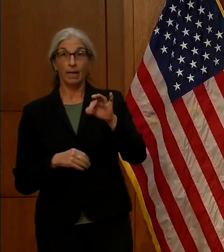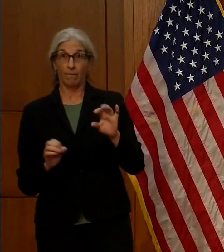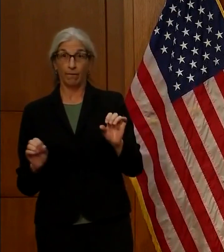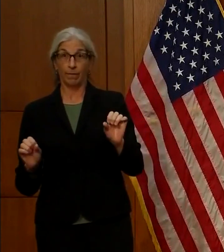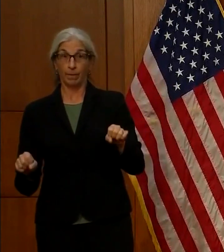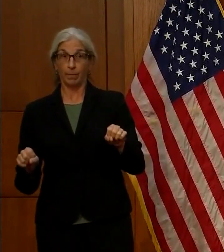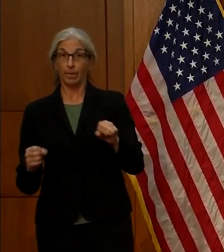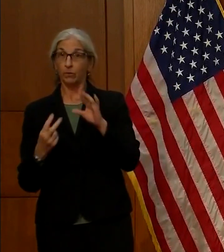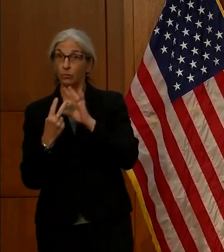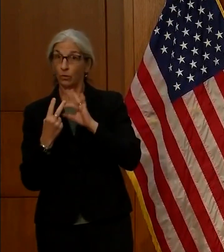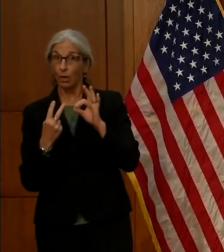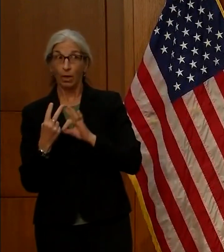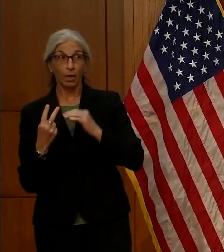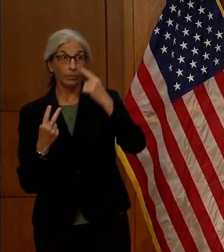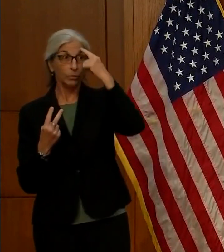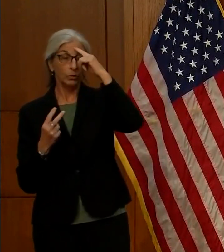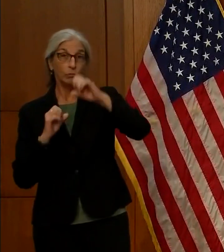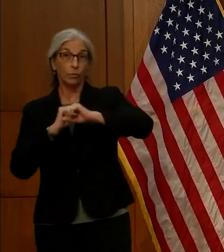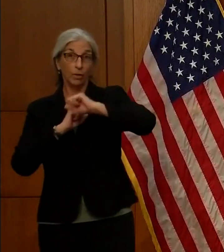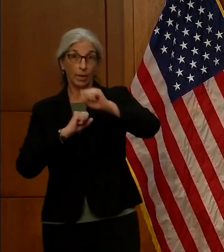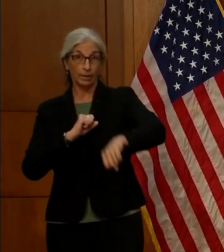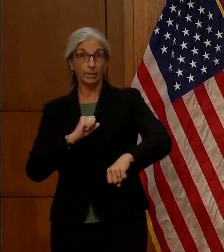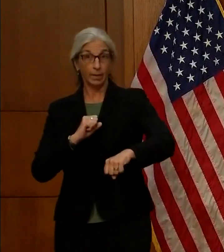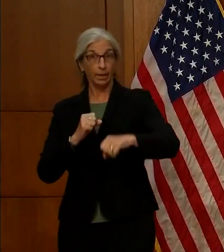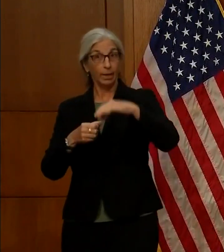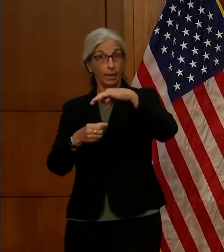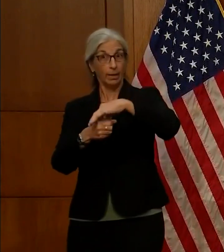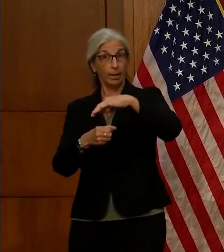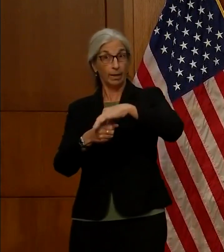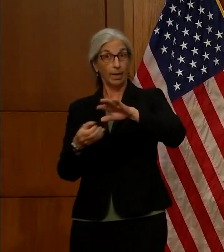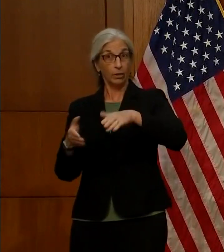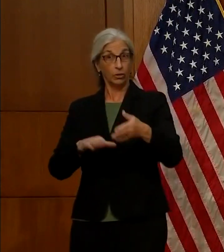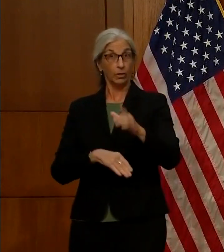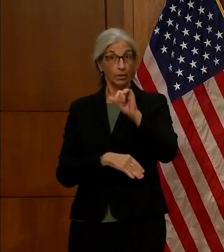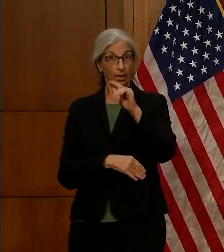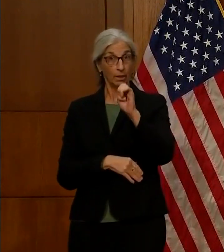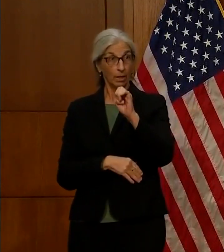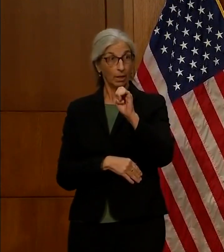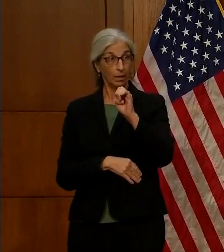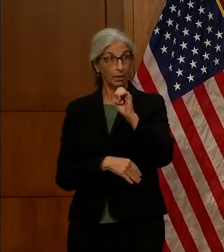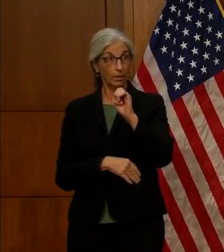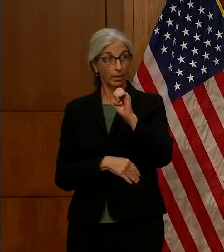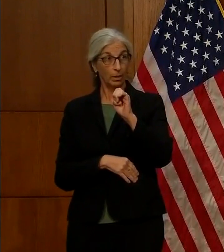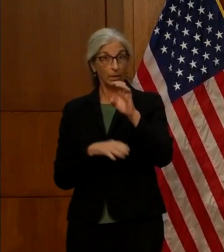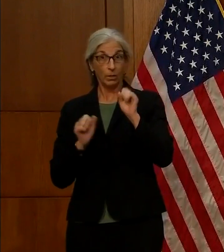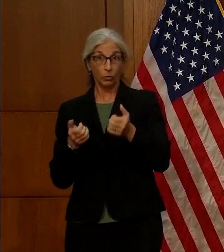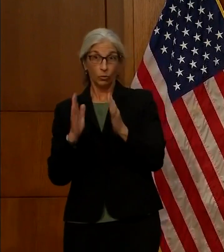YOU'RE WILLING TO TALK ABOUT ANY OF THE POTENTIAL OPTIONS